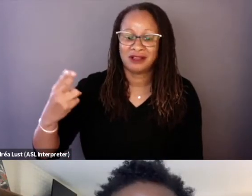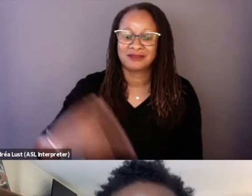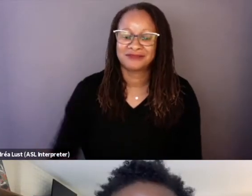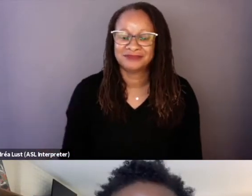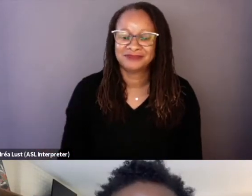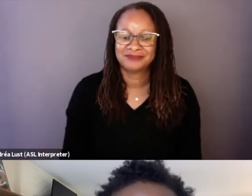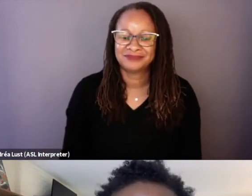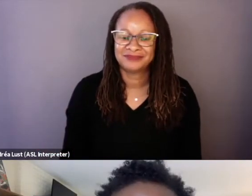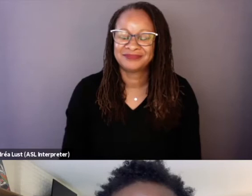Laura, how are you?